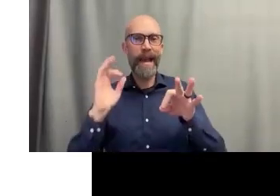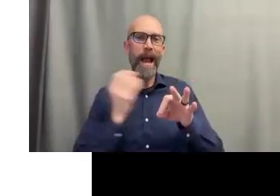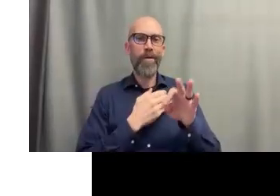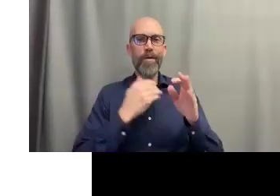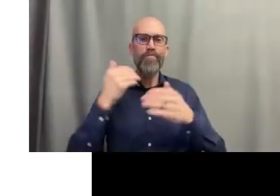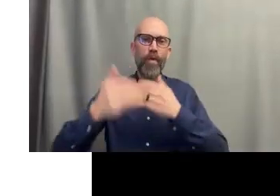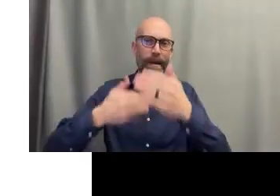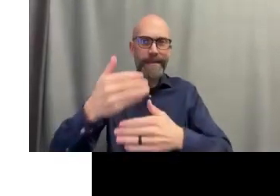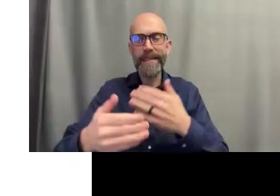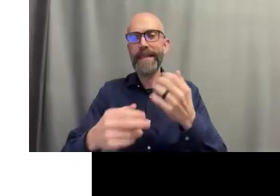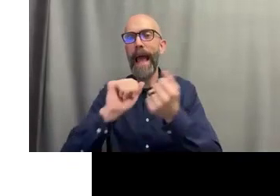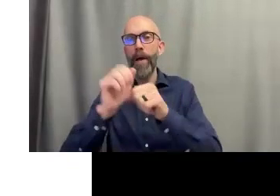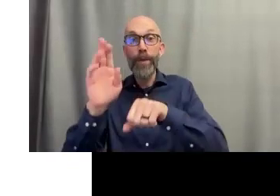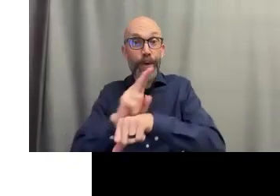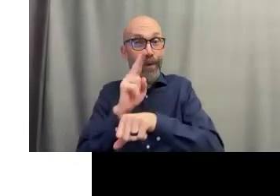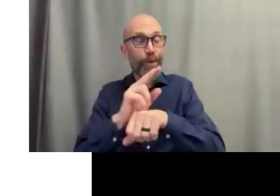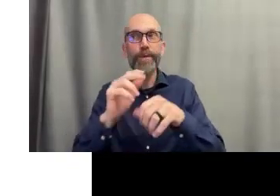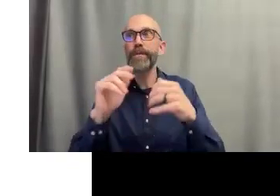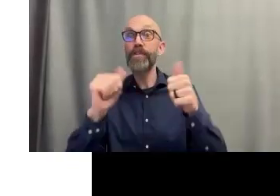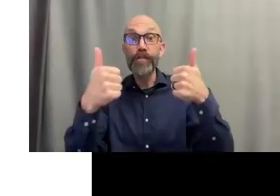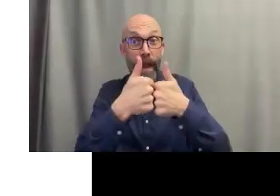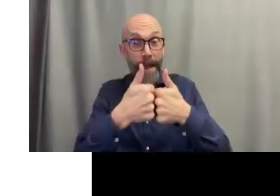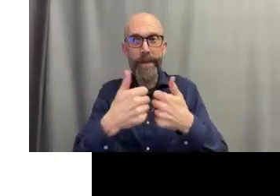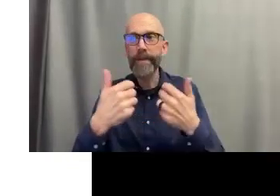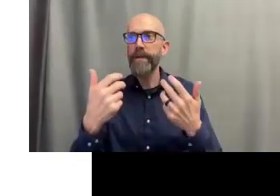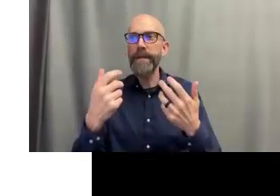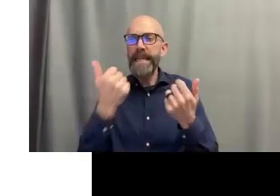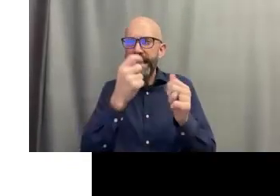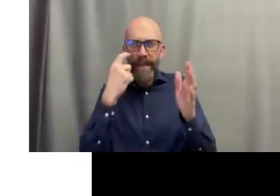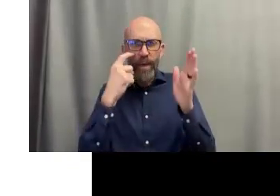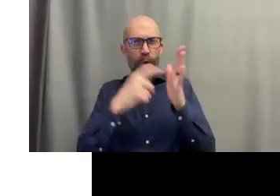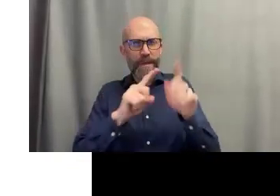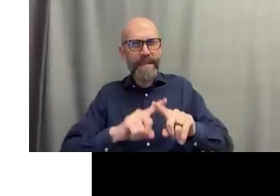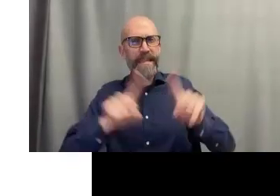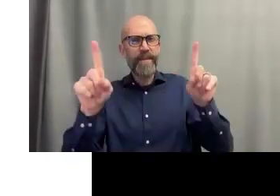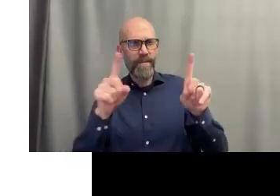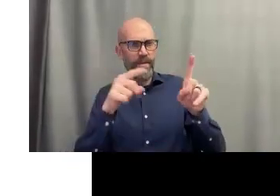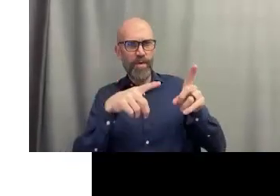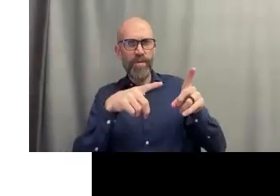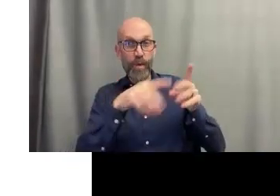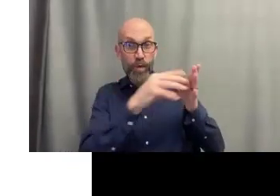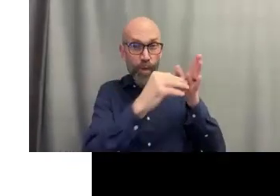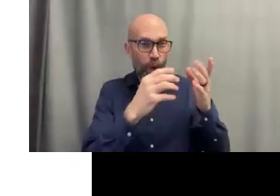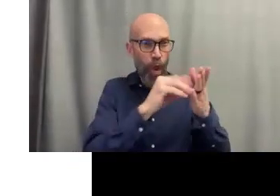their challenges using it, anything different that they've noticed in their student learning or success student feedback.